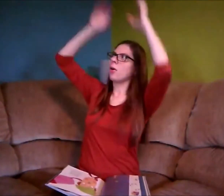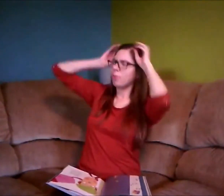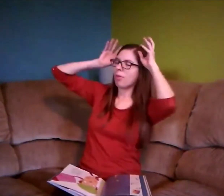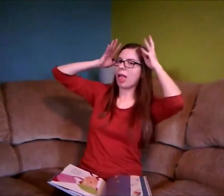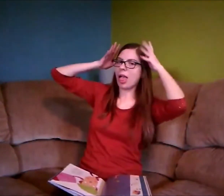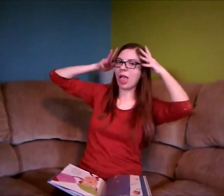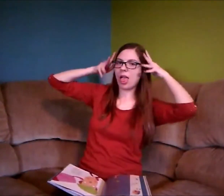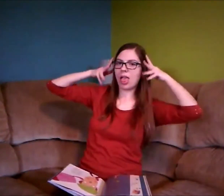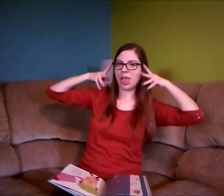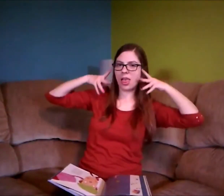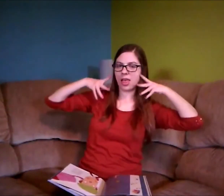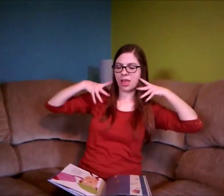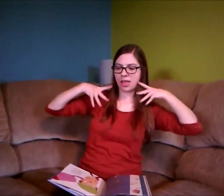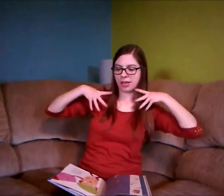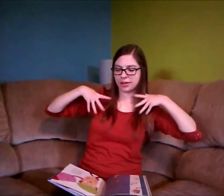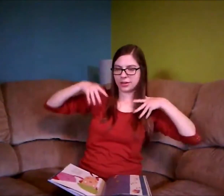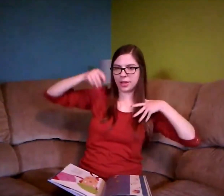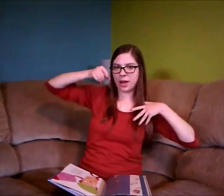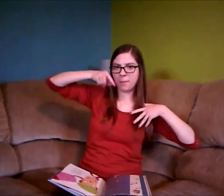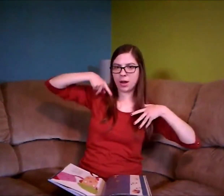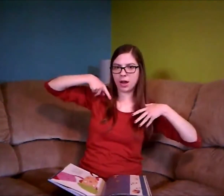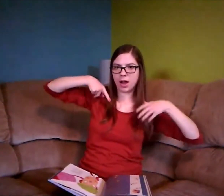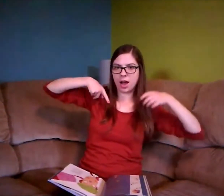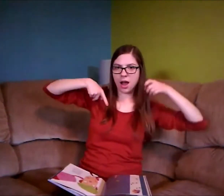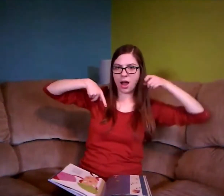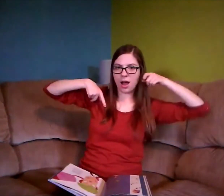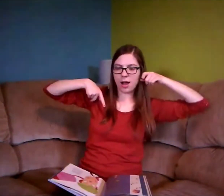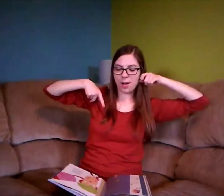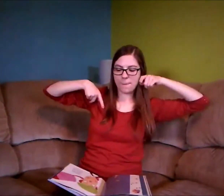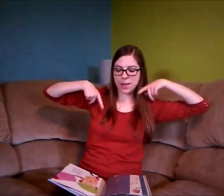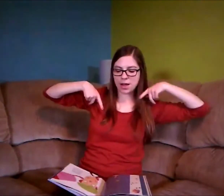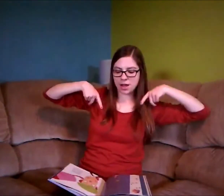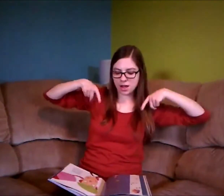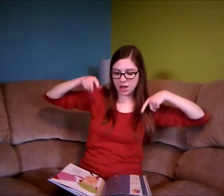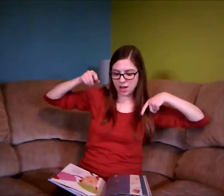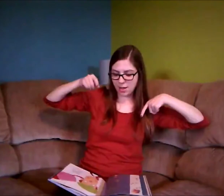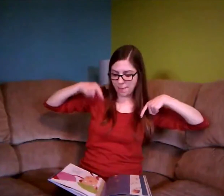It burst in pieces on his head.